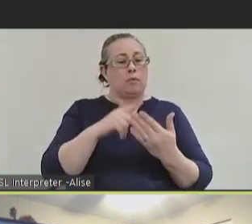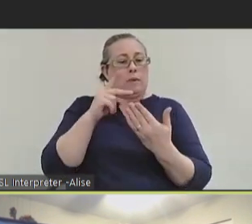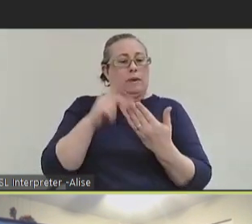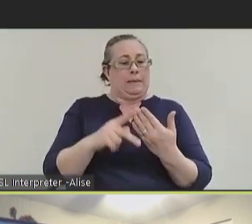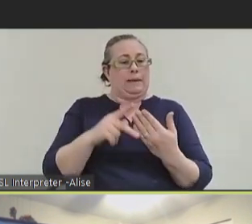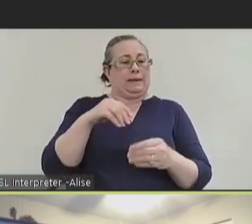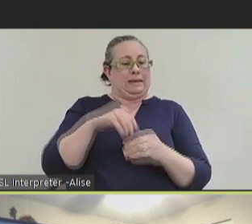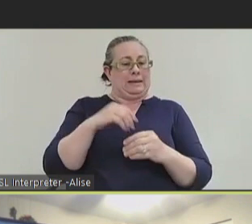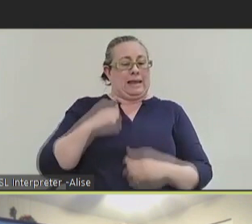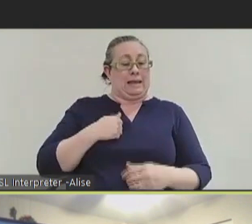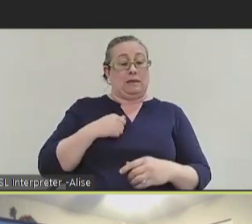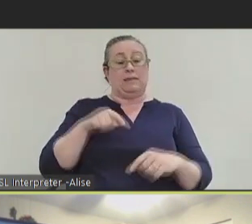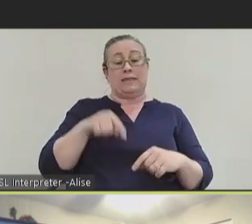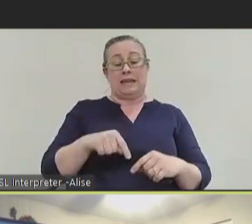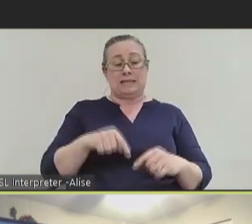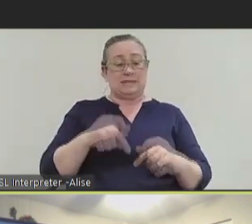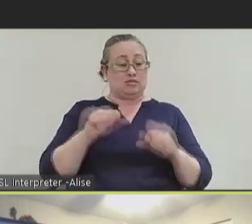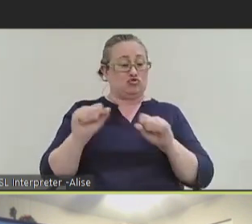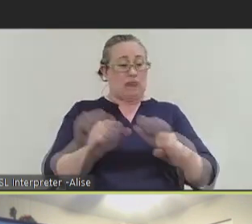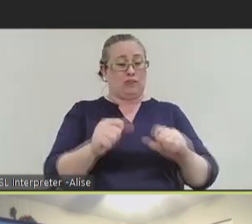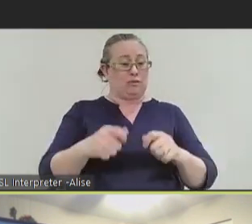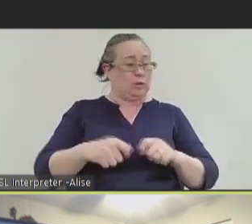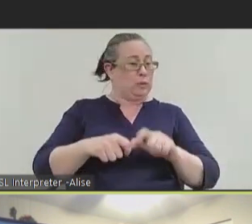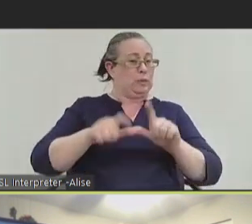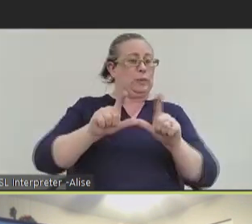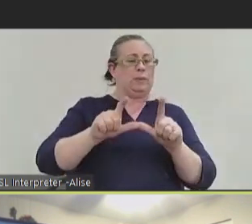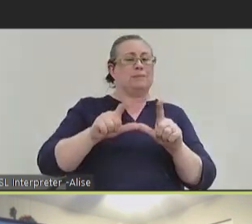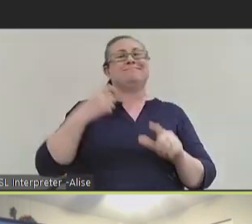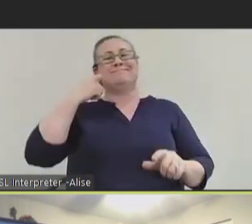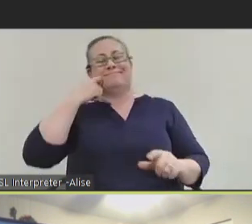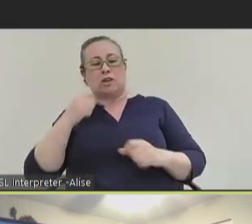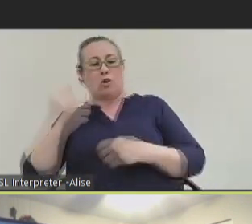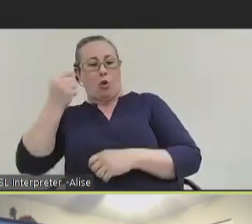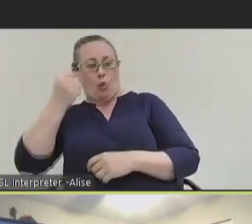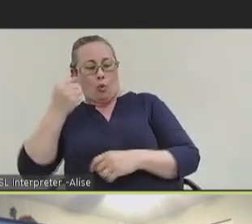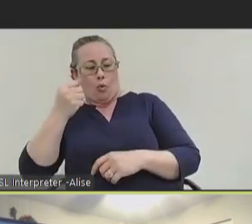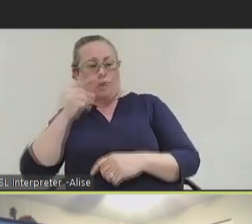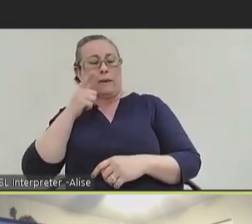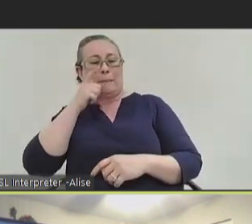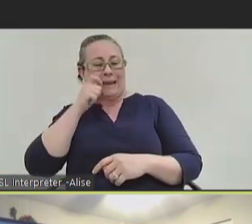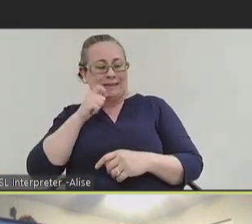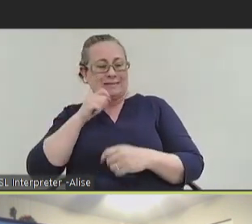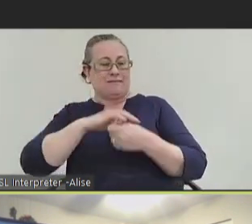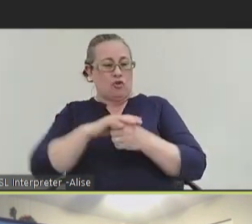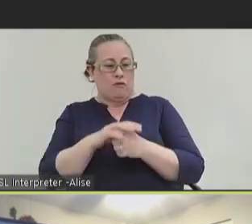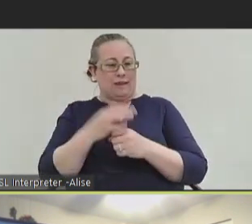The renewal of the strategy, which was put on hold as a result of the COVID-19 pandemic, is focused